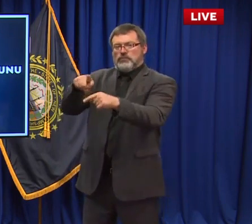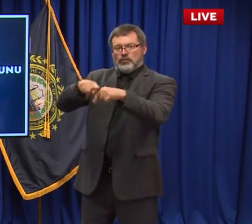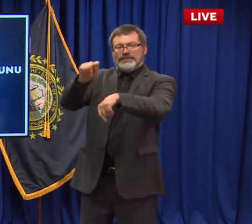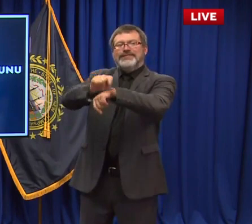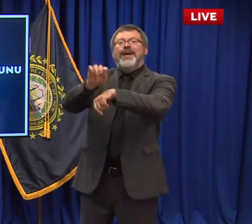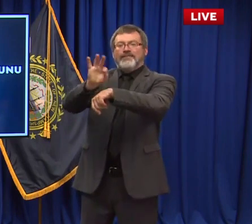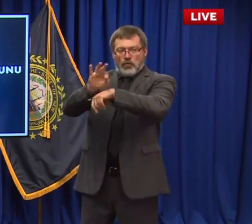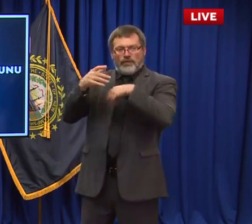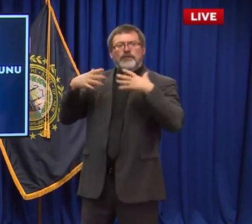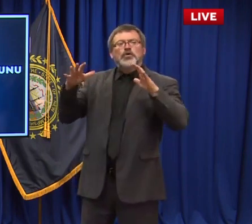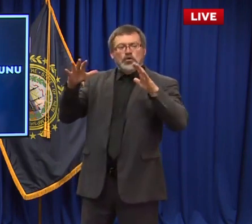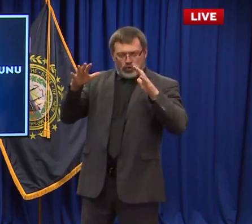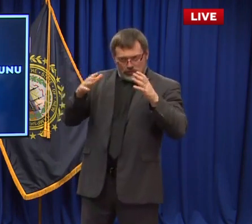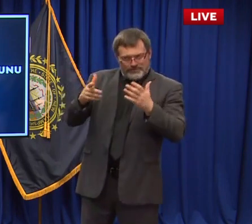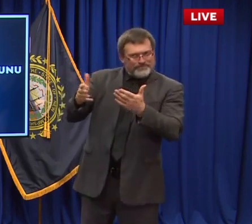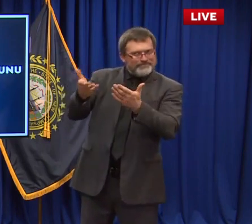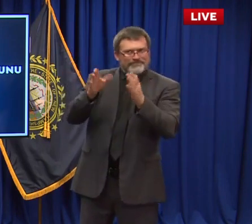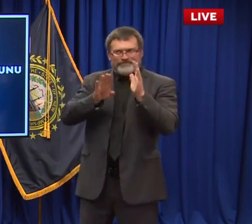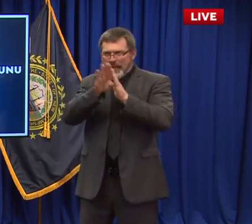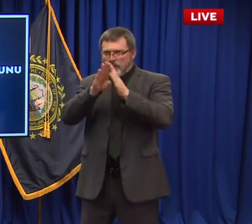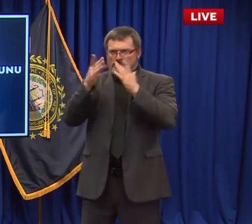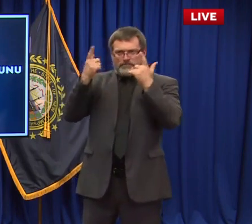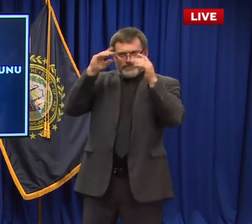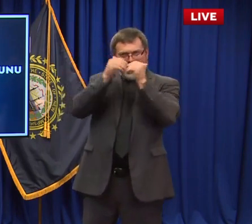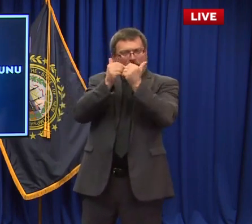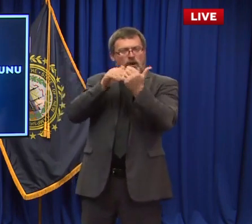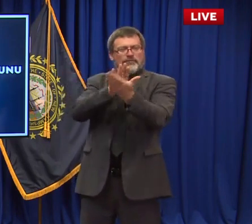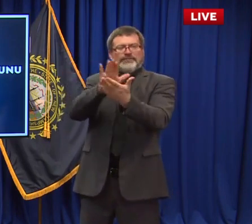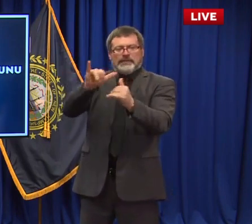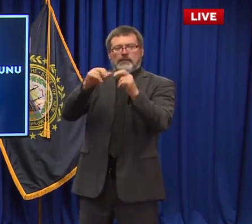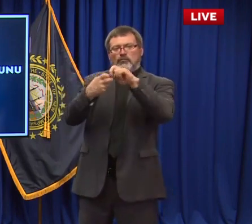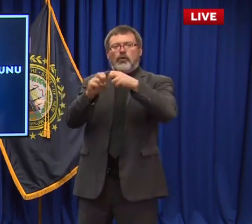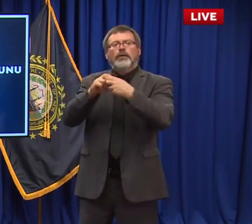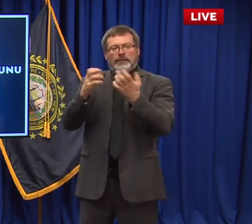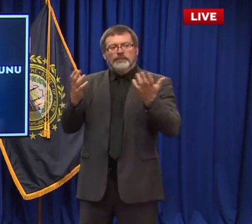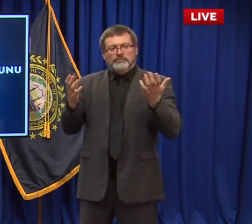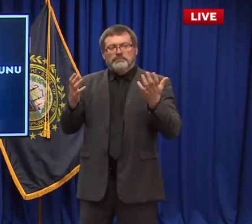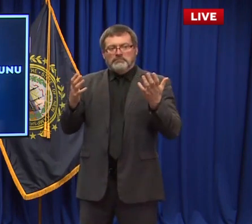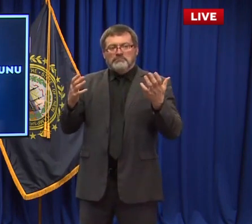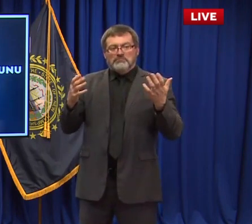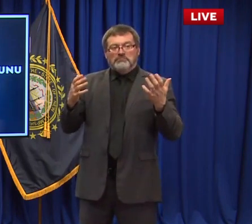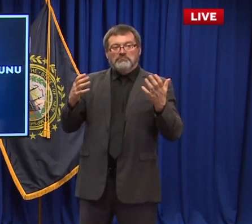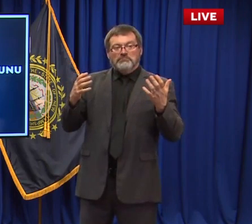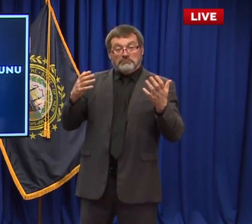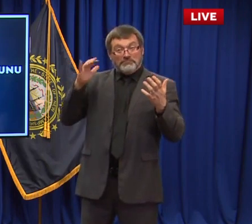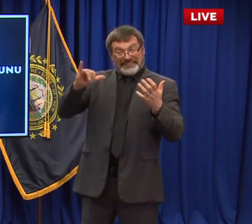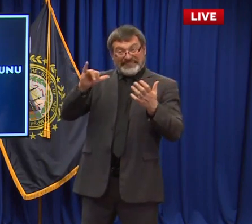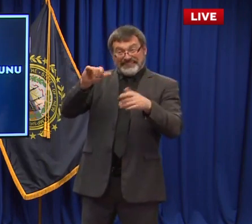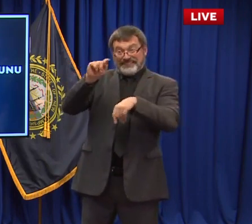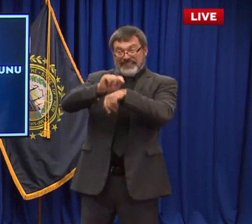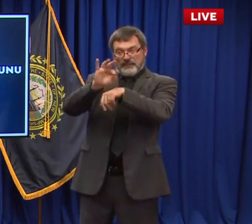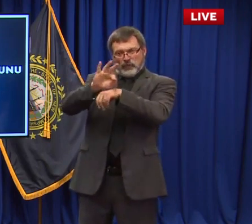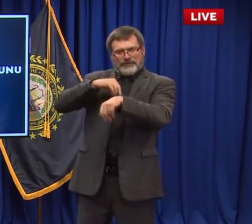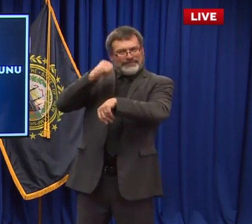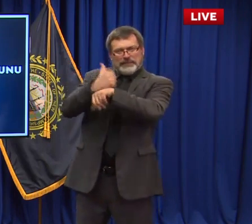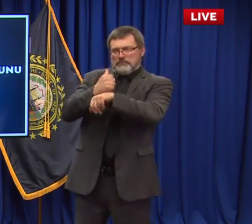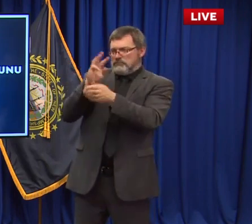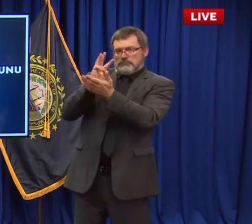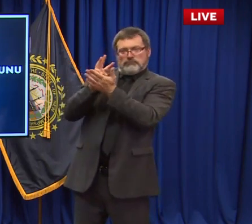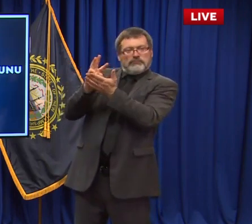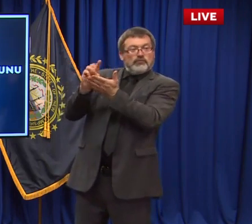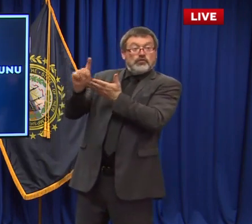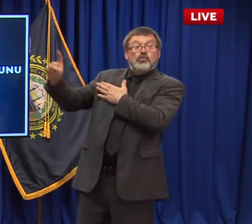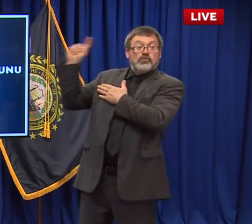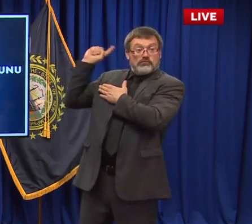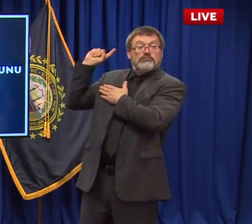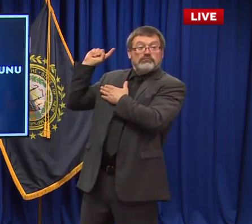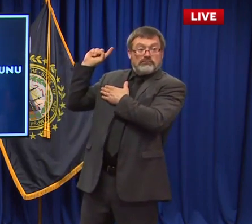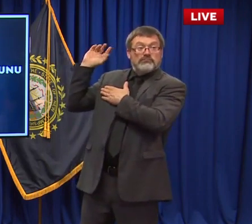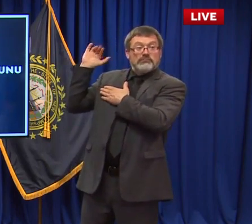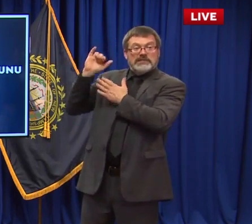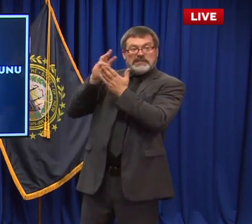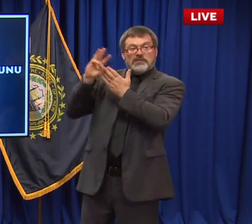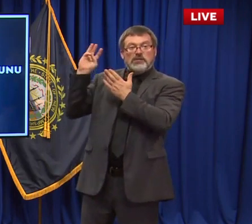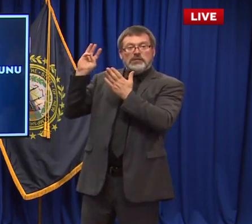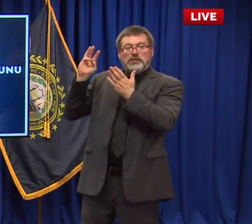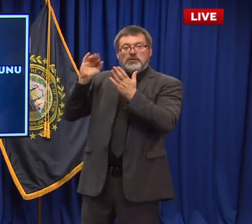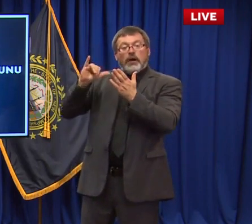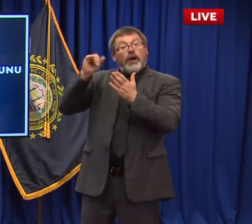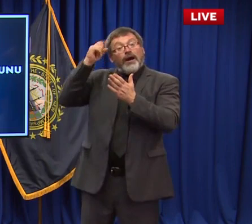OF THE DISPARITIES OF HOW COVID AFFECTS MINORITY COMMUNITIES DISPROPORTIONALLY, WE PUT THAT GROUP TOGETHER DASHBOARD, SIX WEEKS OR SO.